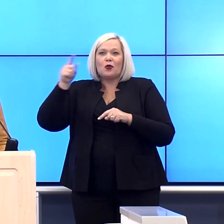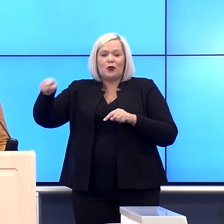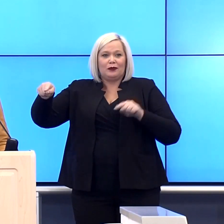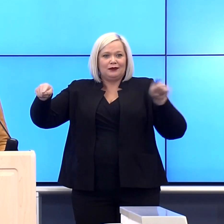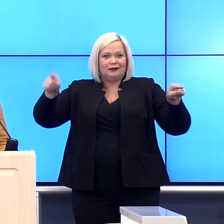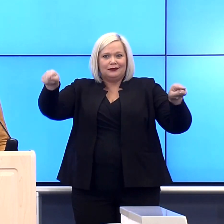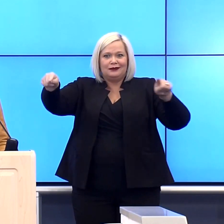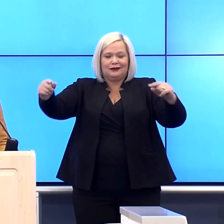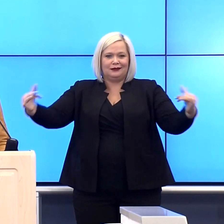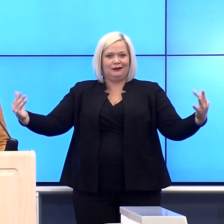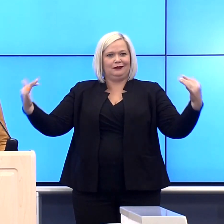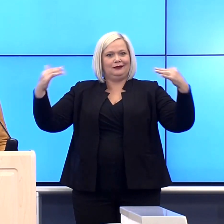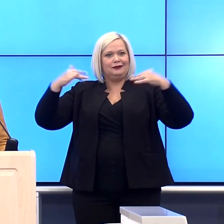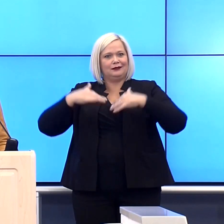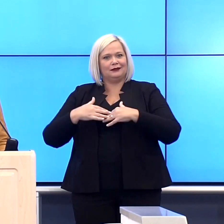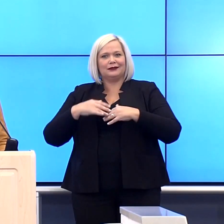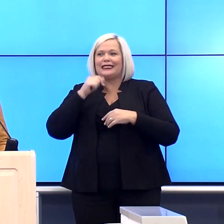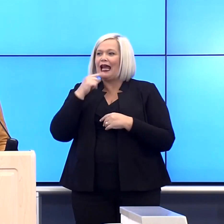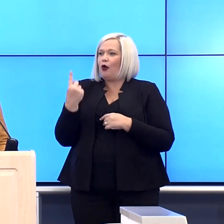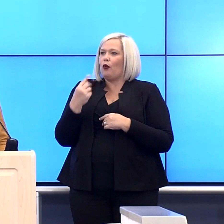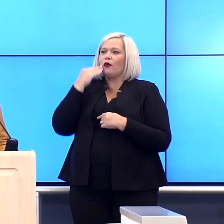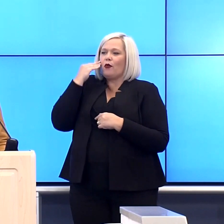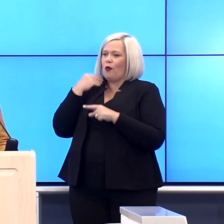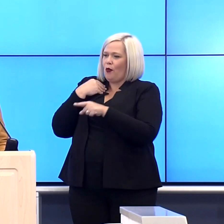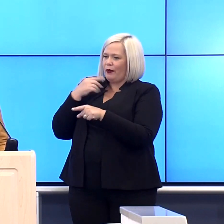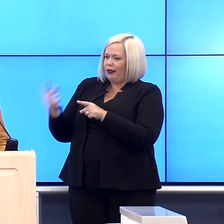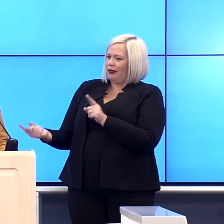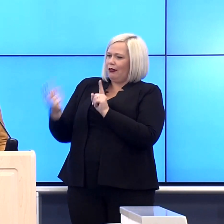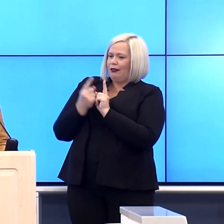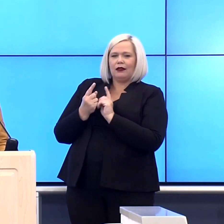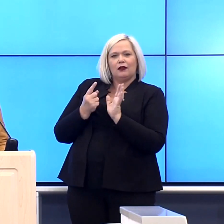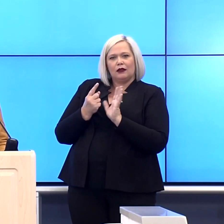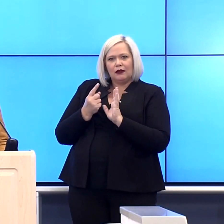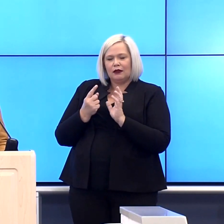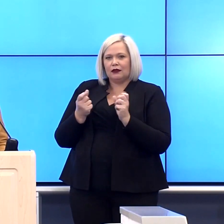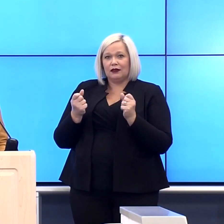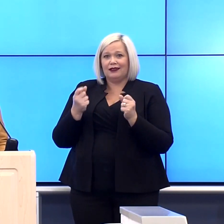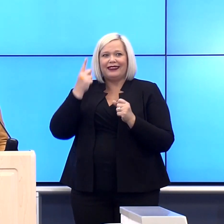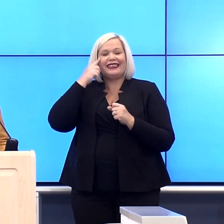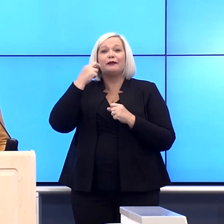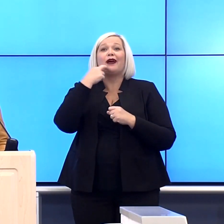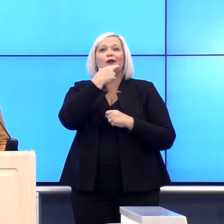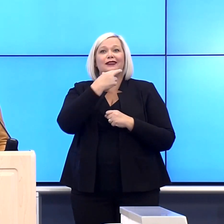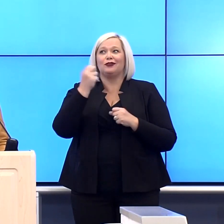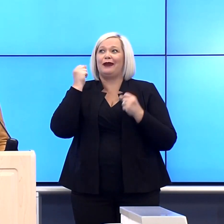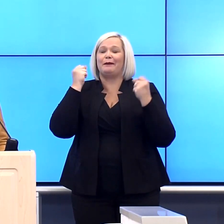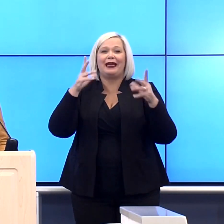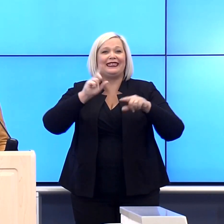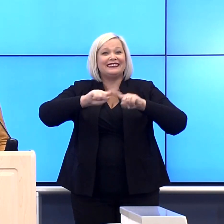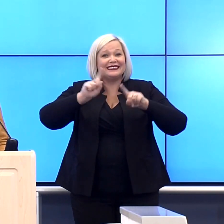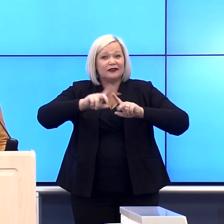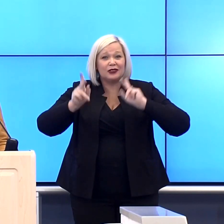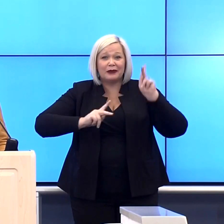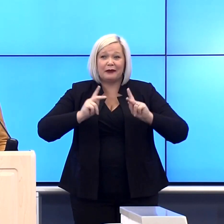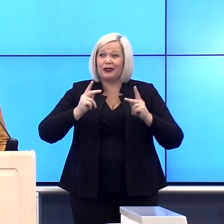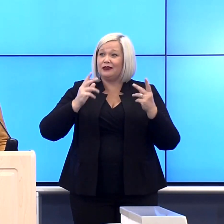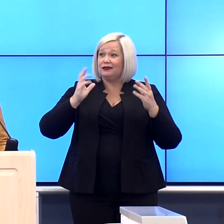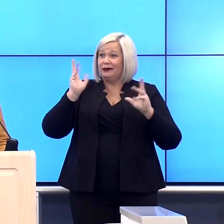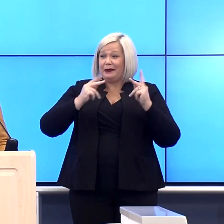BEING INSIDE WITH PEOPLE FOR MORE THAN ONE HOUSEHOLD, WHICH MORE THAN ONE HOUSEHOLD, WHICH IF YOU THINK ABOUT HOW MANY IF YOU THINK ABOUT HOW MANY HOUSEHOLDS ARE REPRESENTED IN A HOUSEHOLDS ARE REPRESENTED IN A REGULAR DINING EXPERIENCE, IT’S